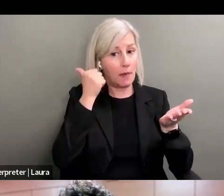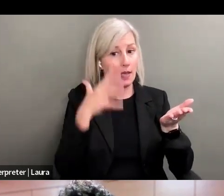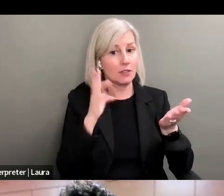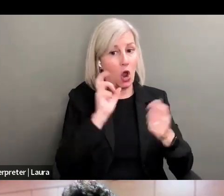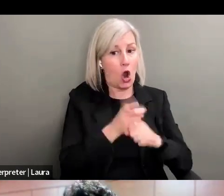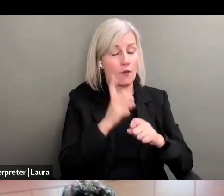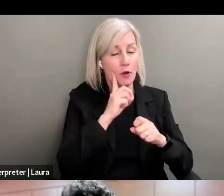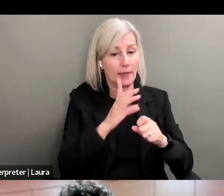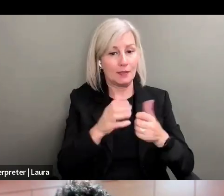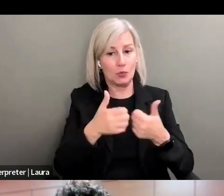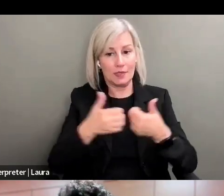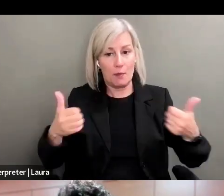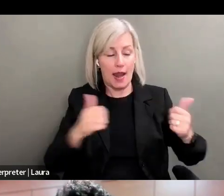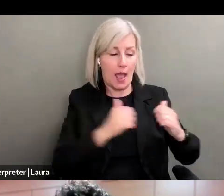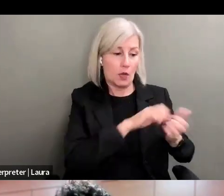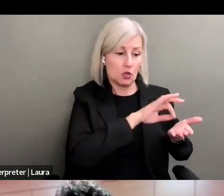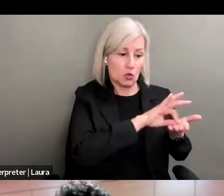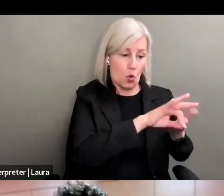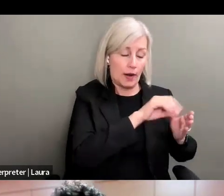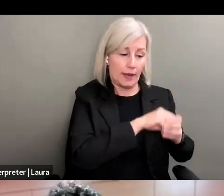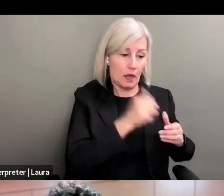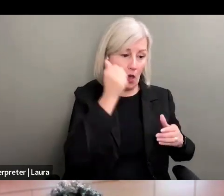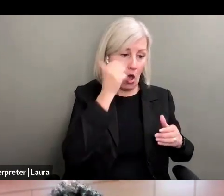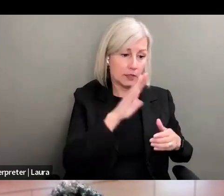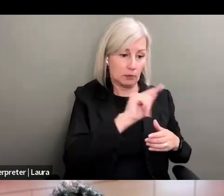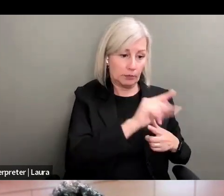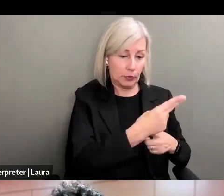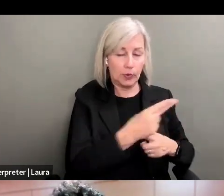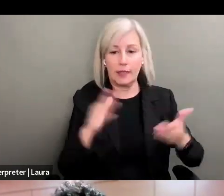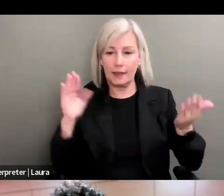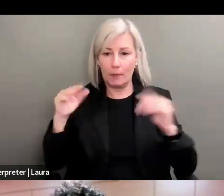separate how we score our tests in audiology versus this because it's more